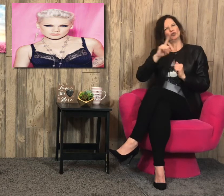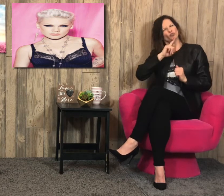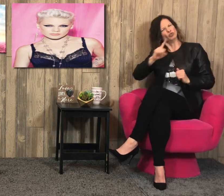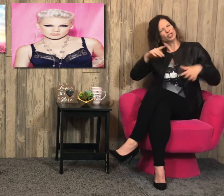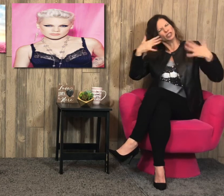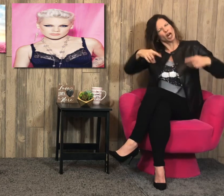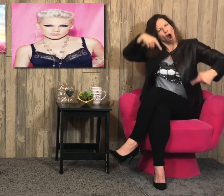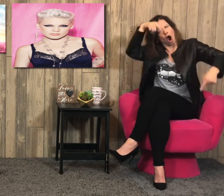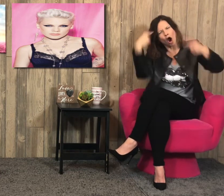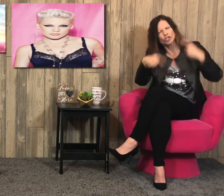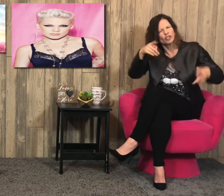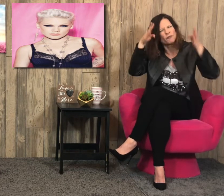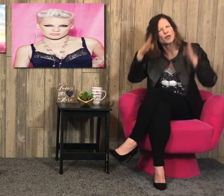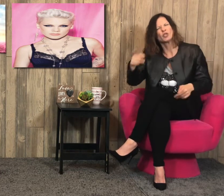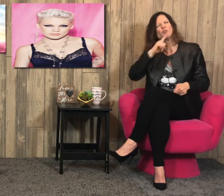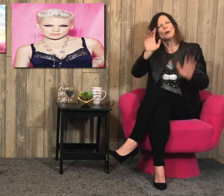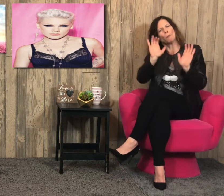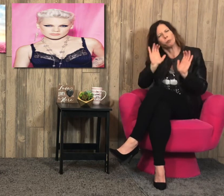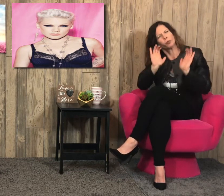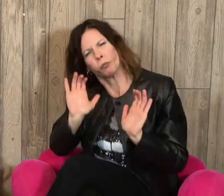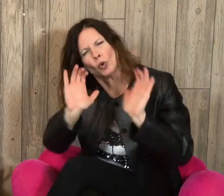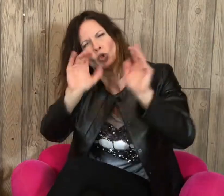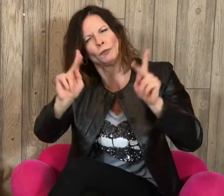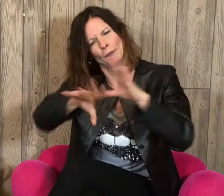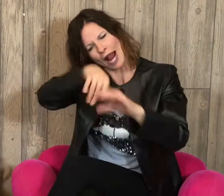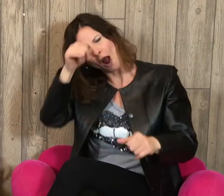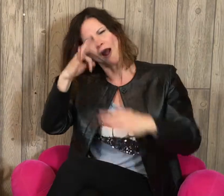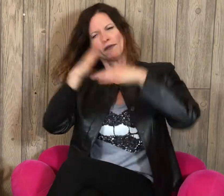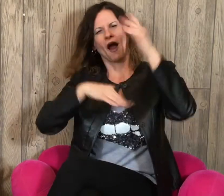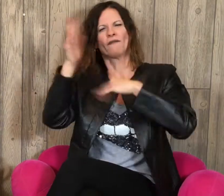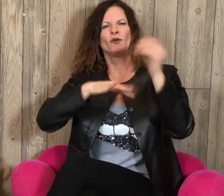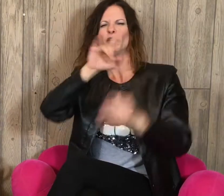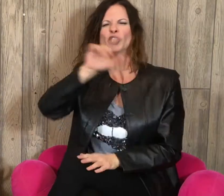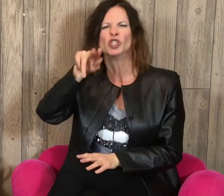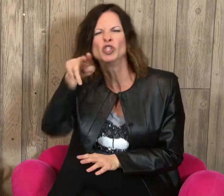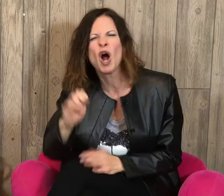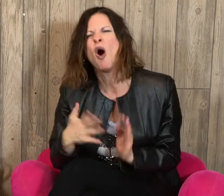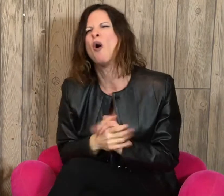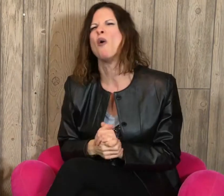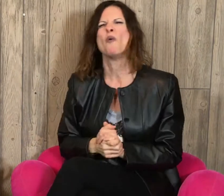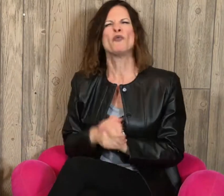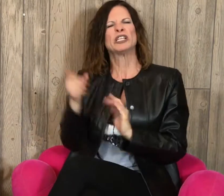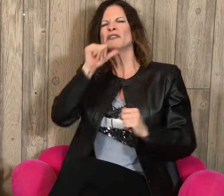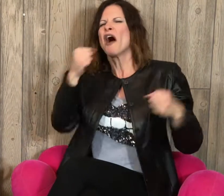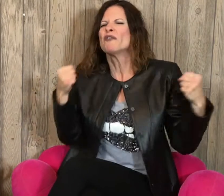I love her music, she's one of my favorite singers. She's confrontational.